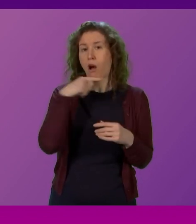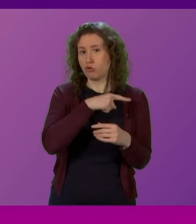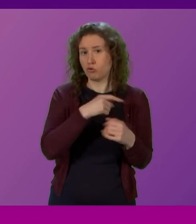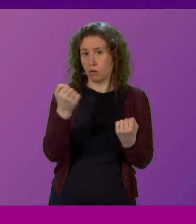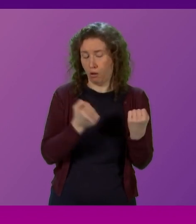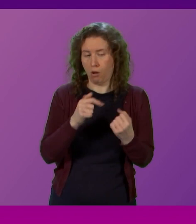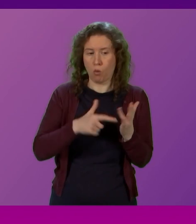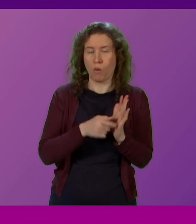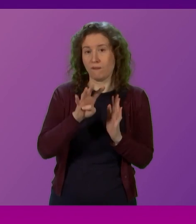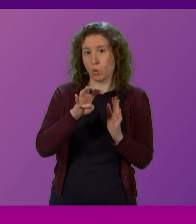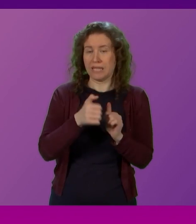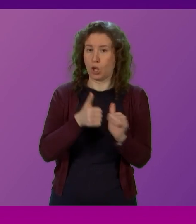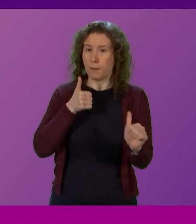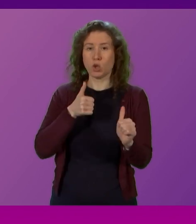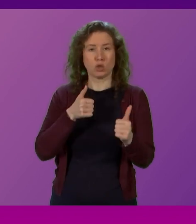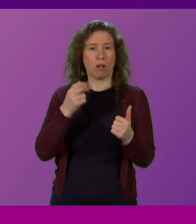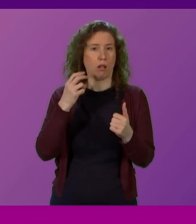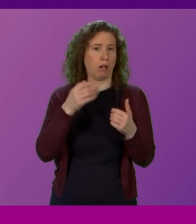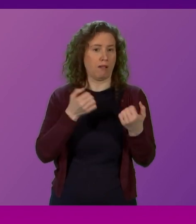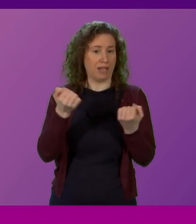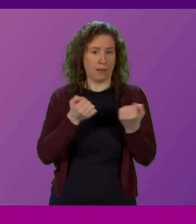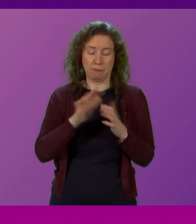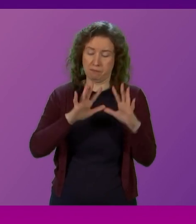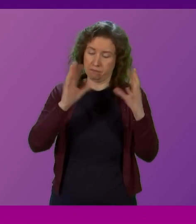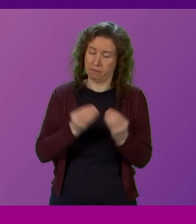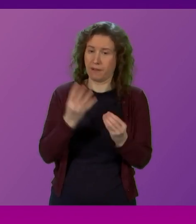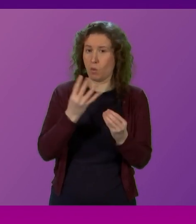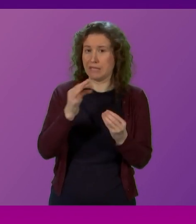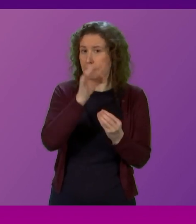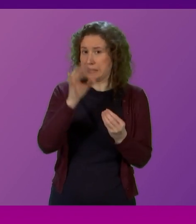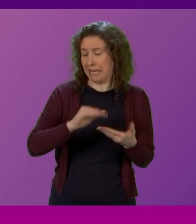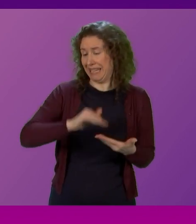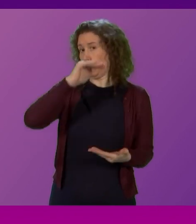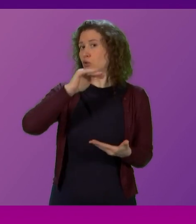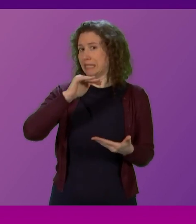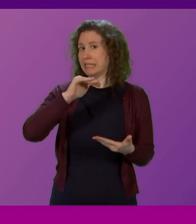vehicles, which will provide a combined 40 per cent increase in vehicle and freight capacity on the Islay route.